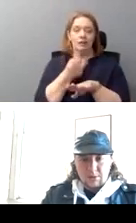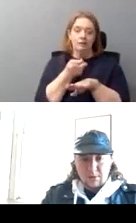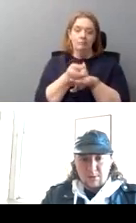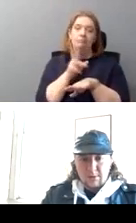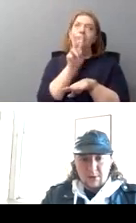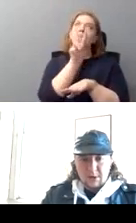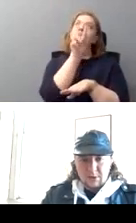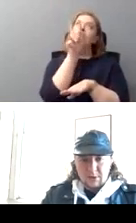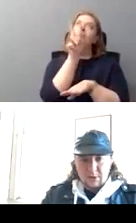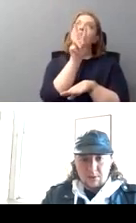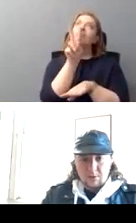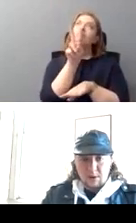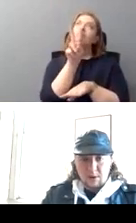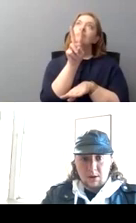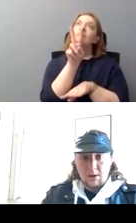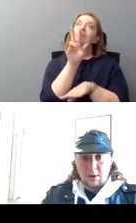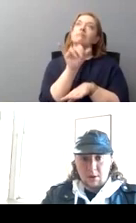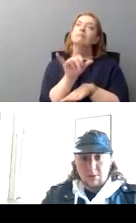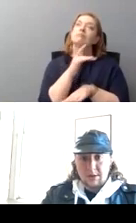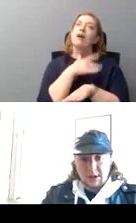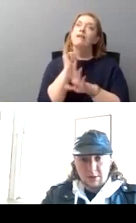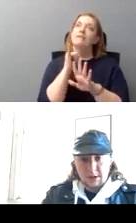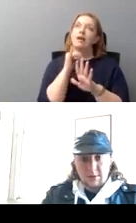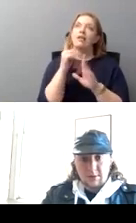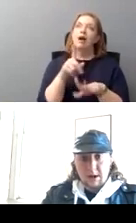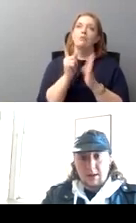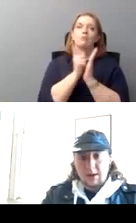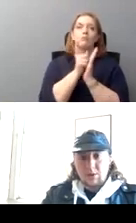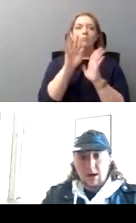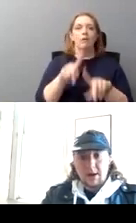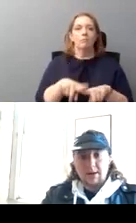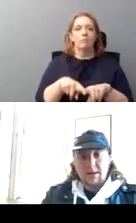the moment of pause within a work of art to be generated. That is why I'm asking